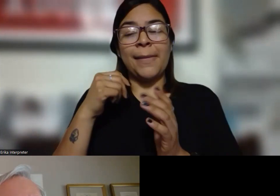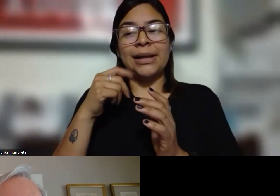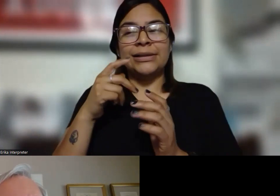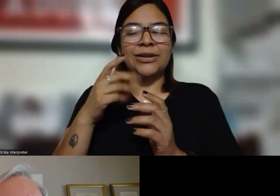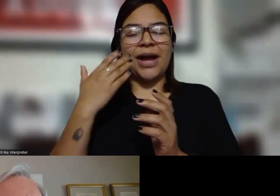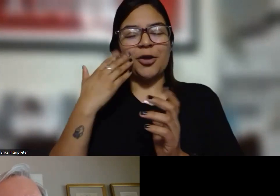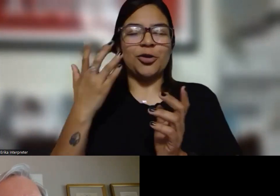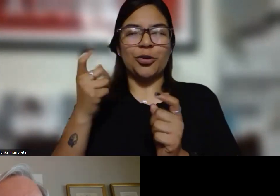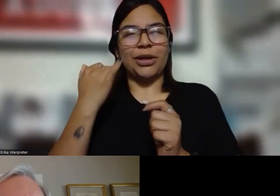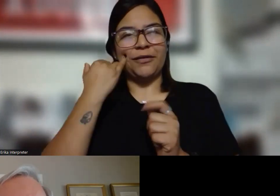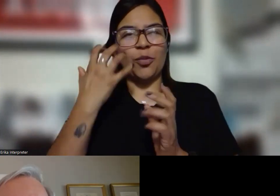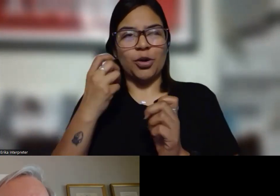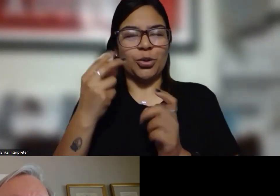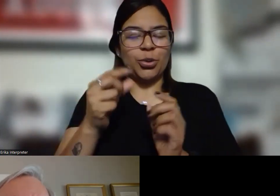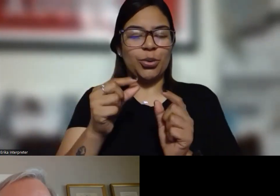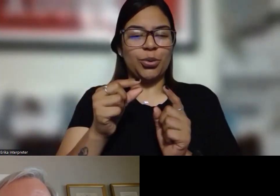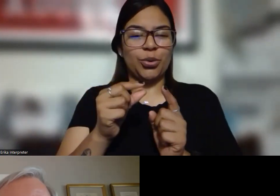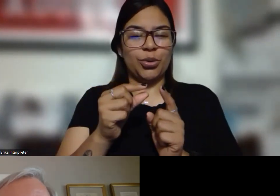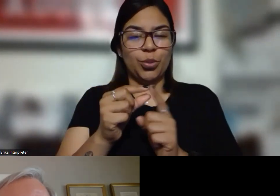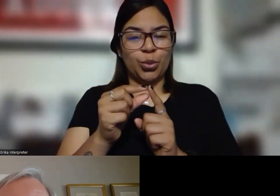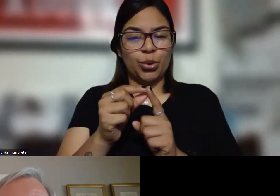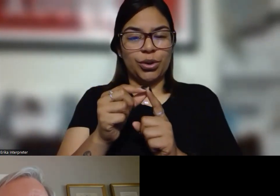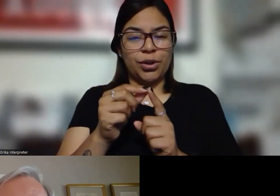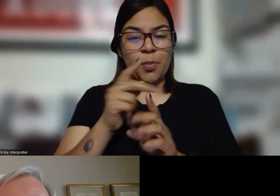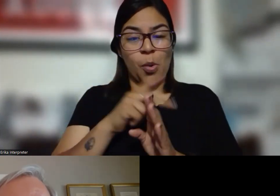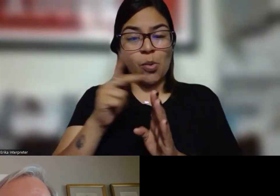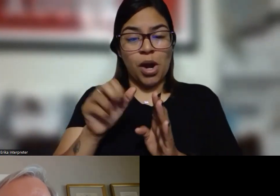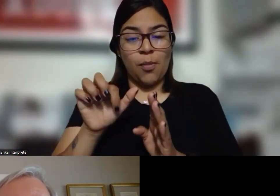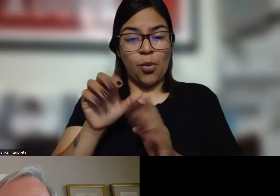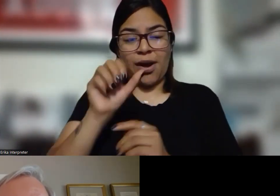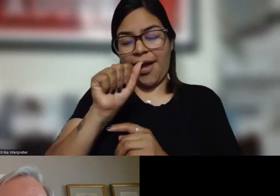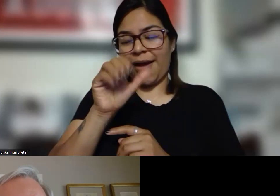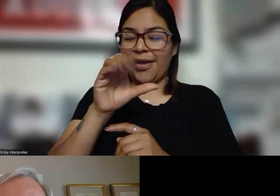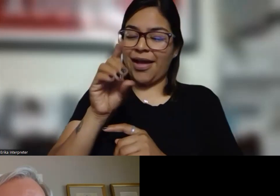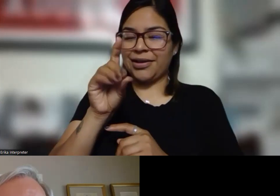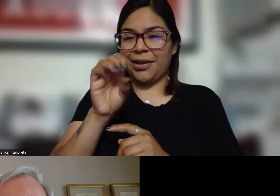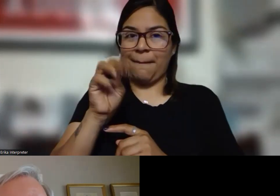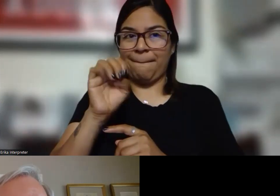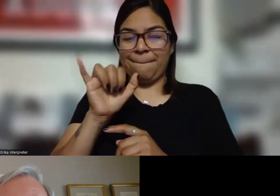wording of that but what we really want to do is establish a series of modules training modules